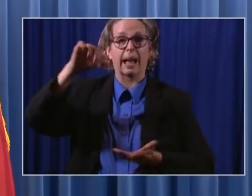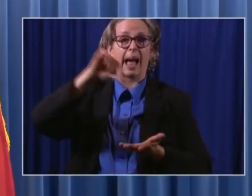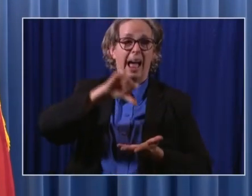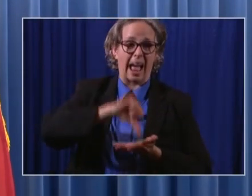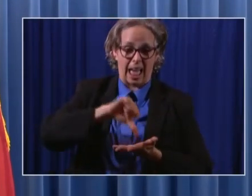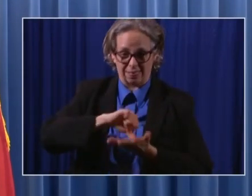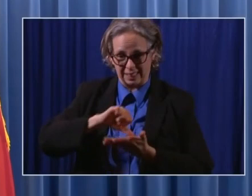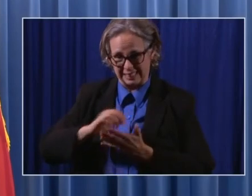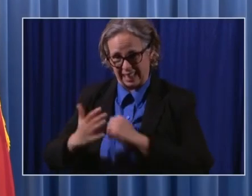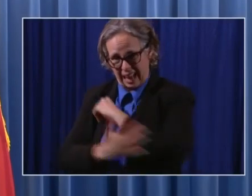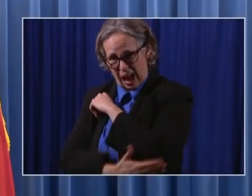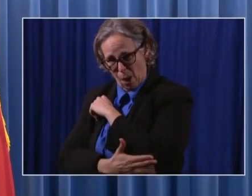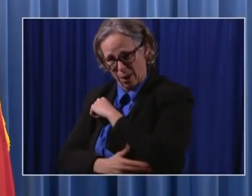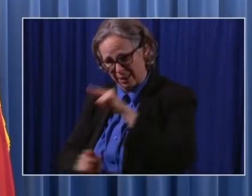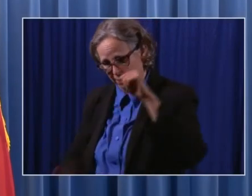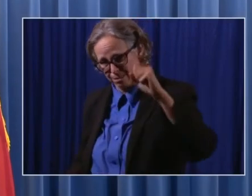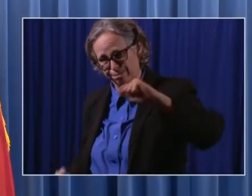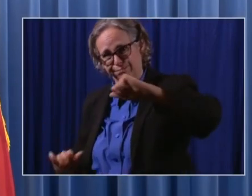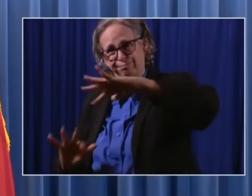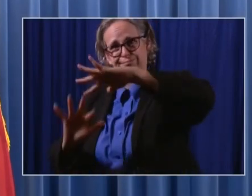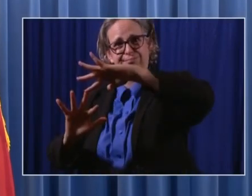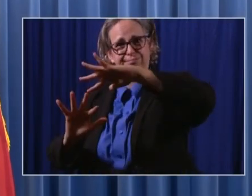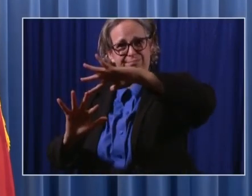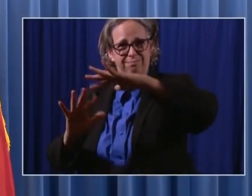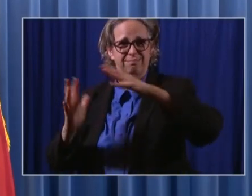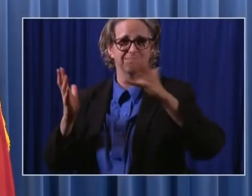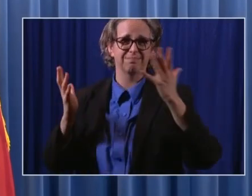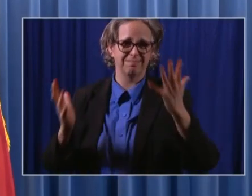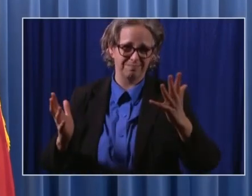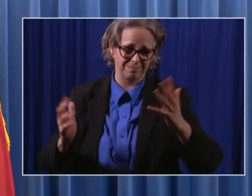LINKED TO PUT-IN-BAY, AS WELL AS ATHENS COUNTY OUTBREAKS